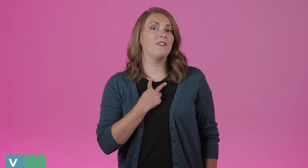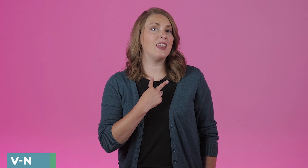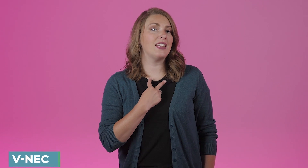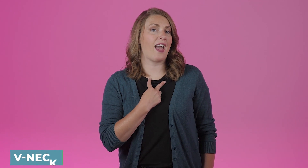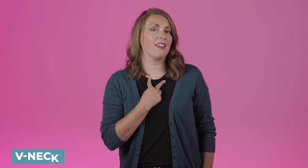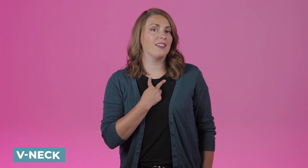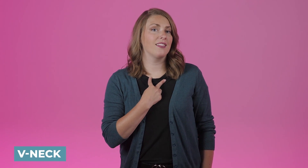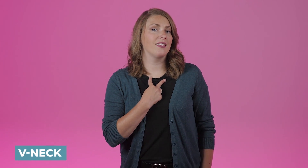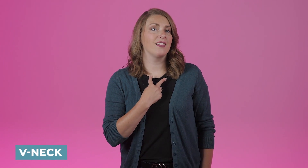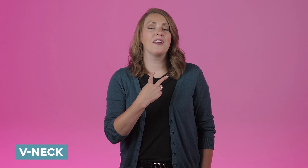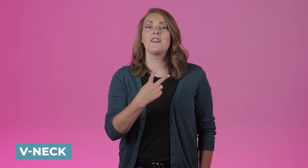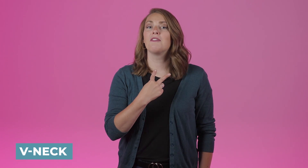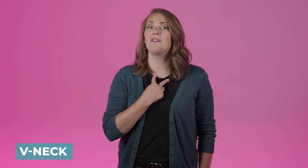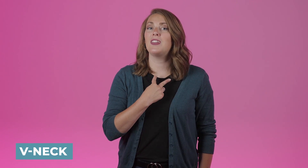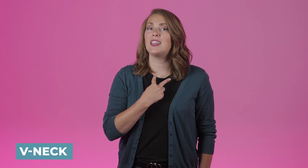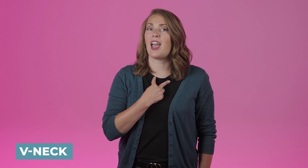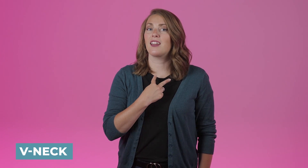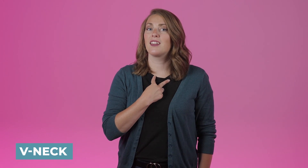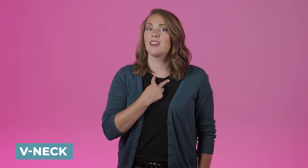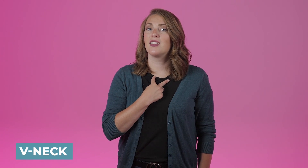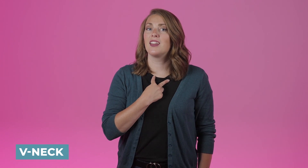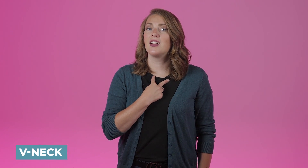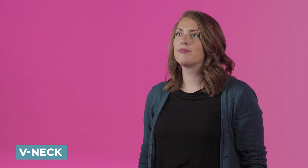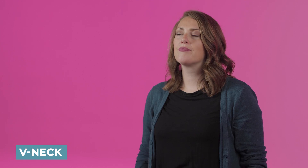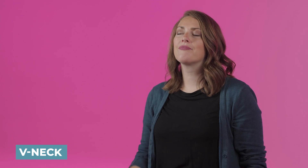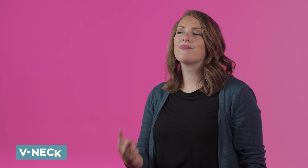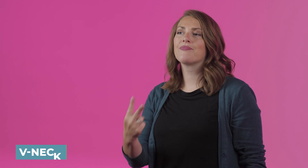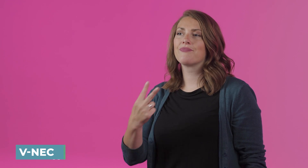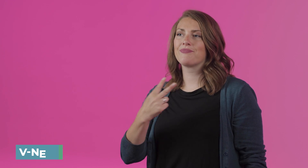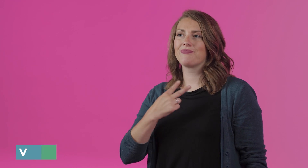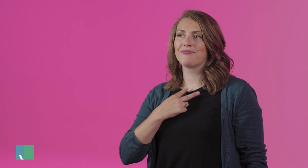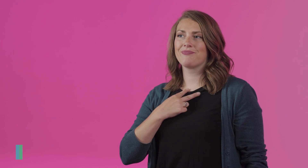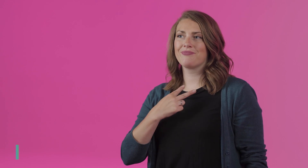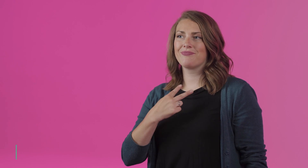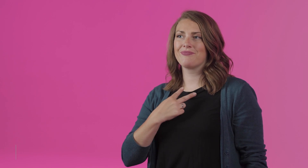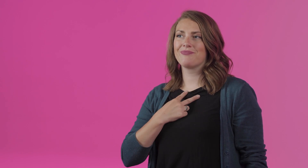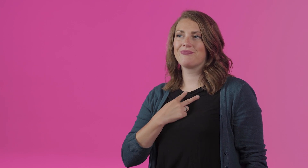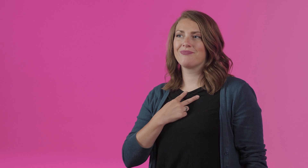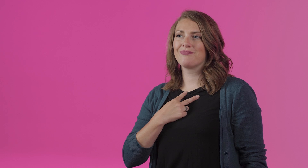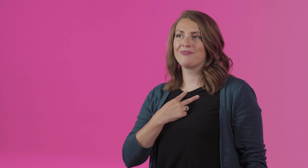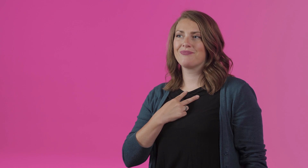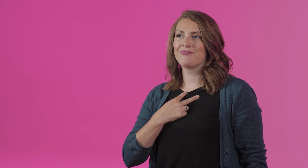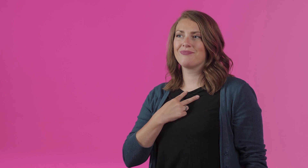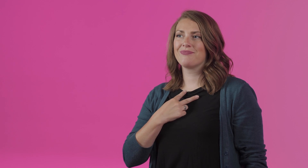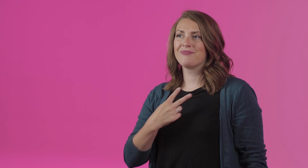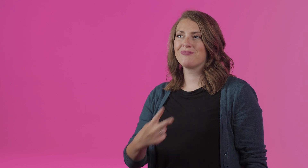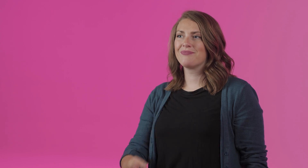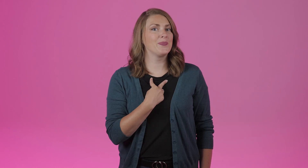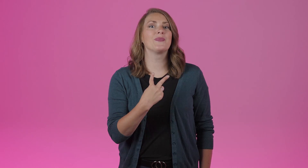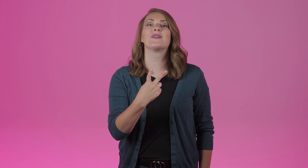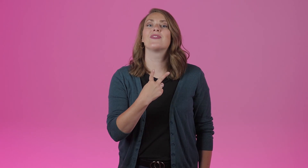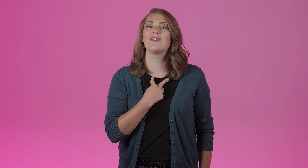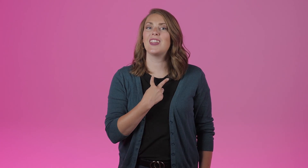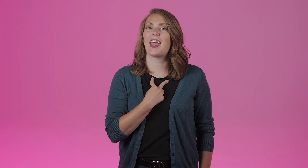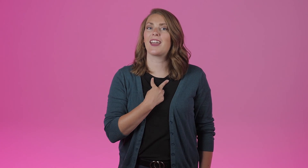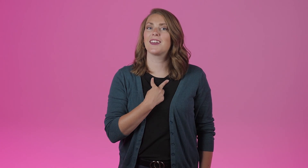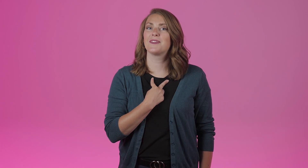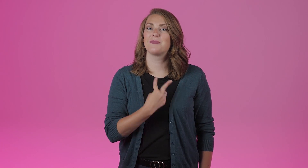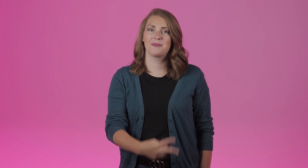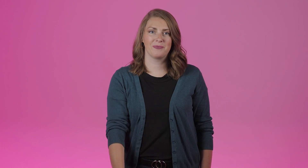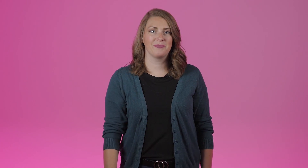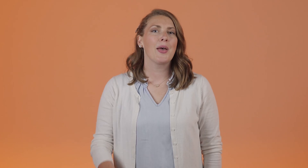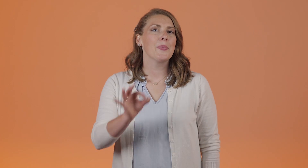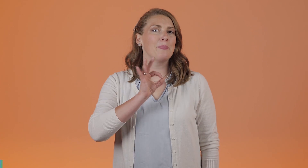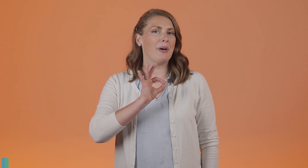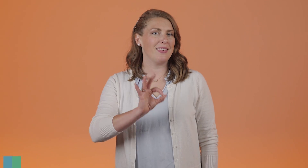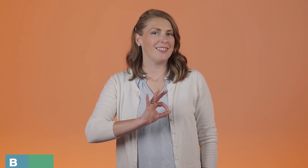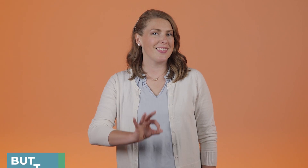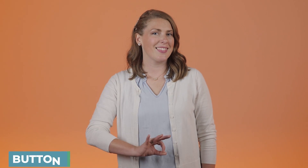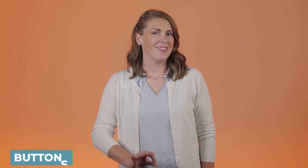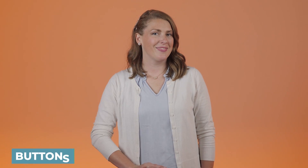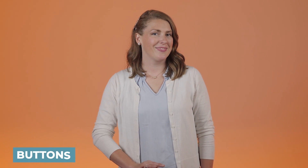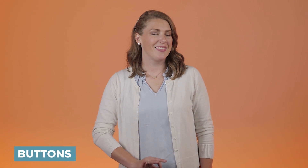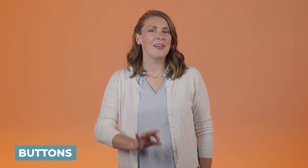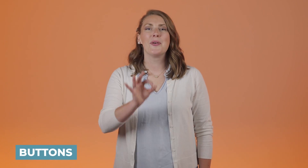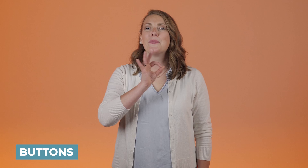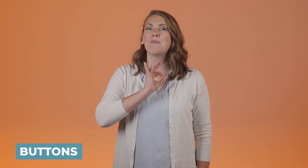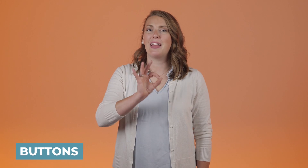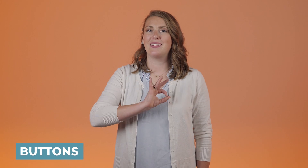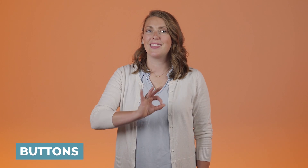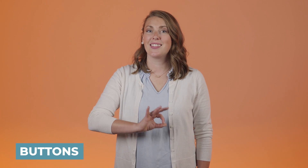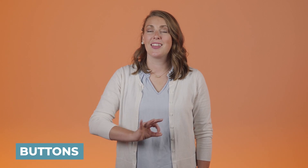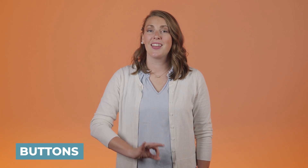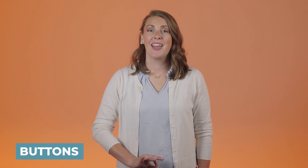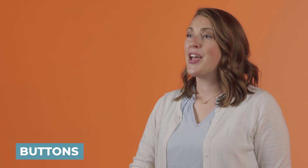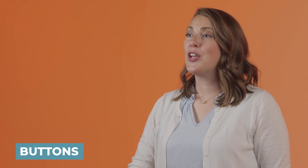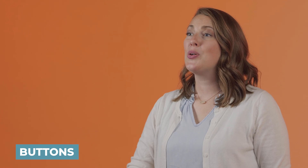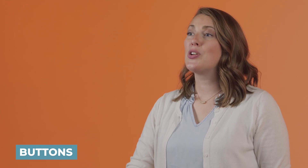V-neck, v-neck,' this is showing the v-neck on your clothes 'v-neck.' 'Buttons, buttons,' you can